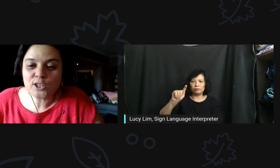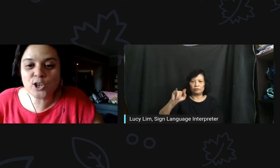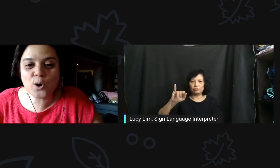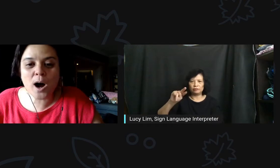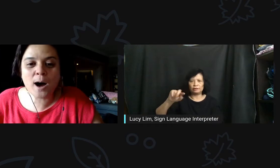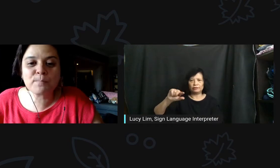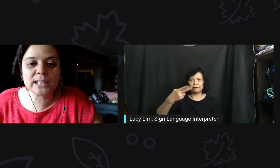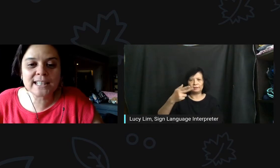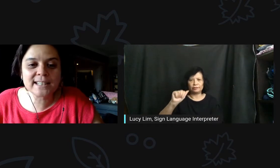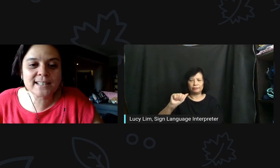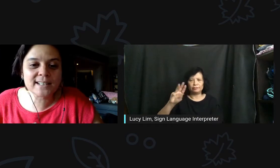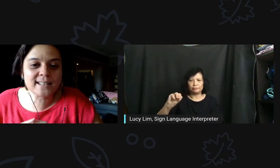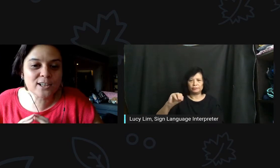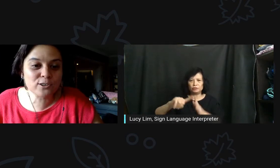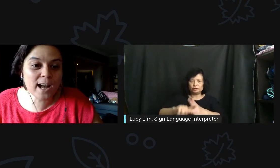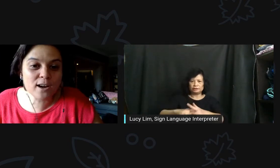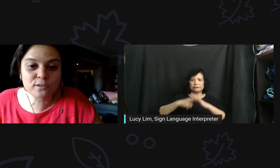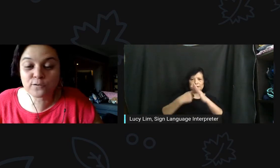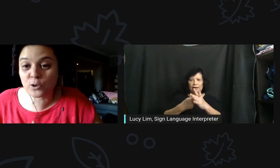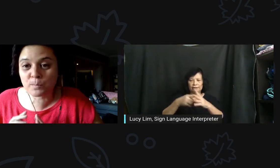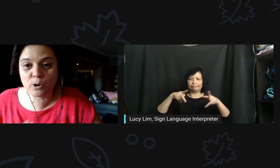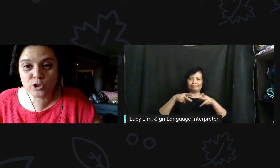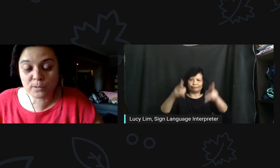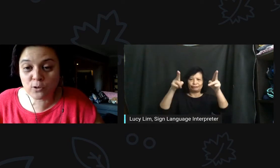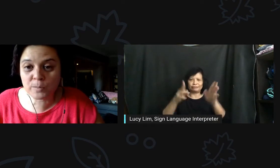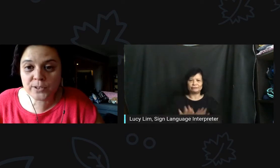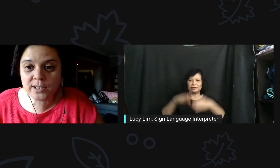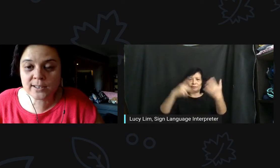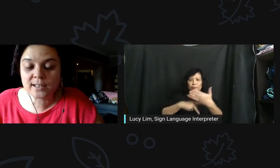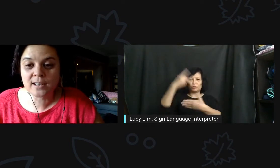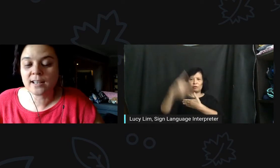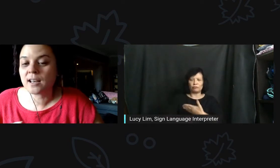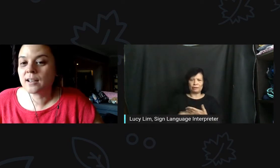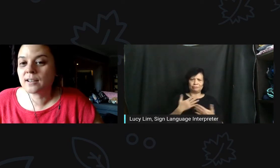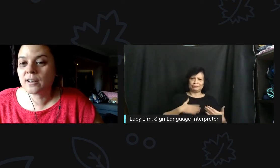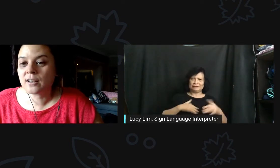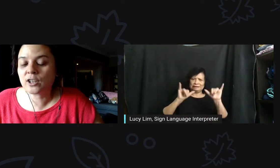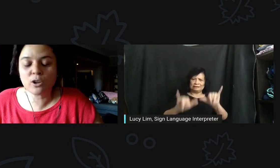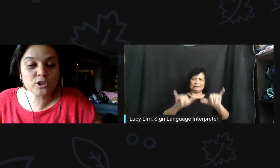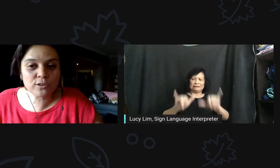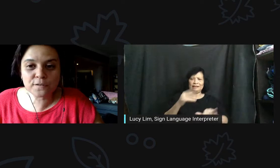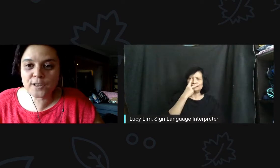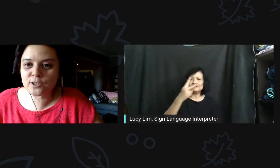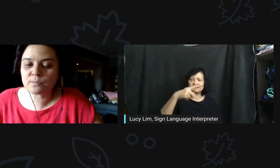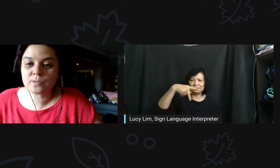So please stick around for the poetry performances, the launch of the film,